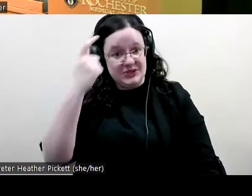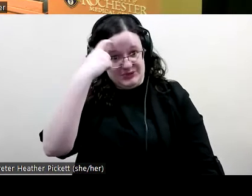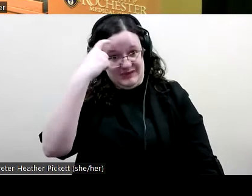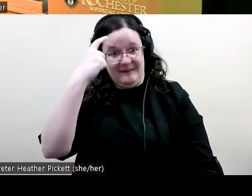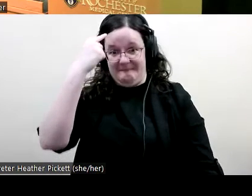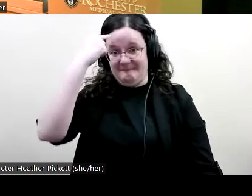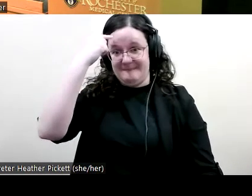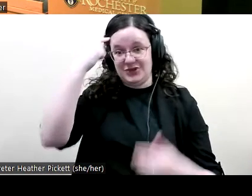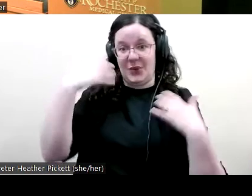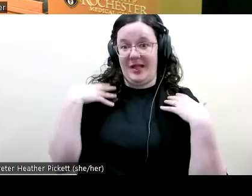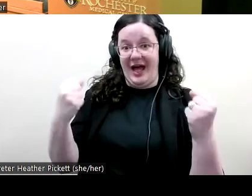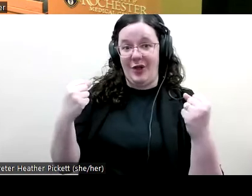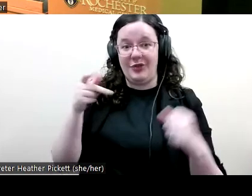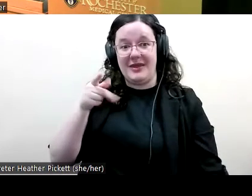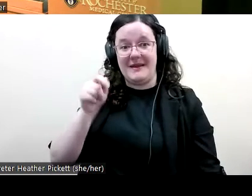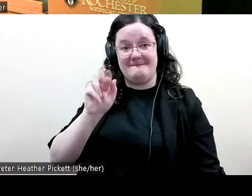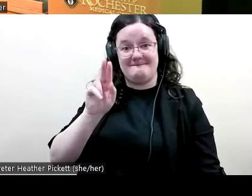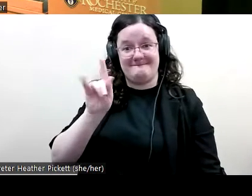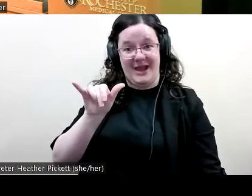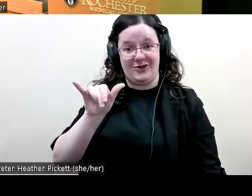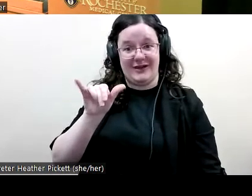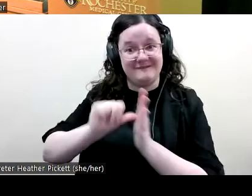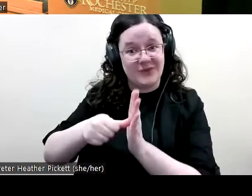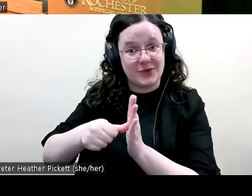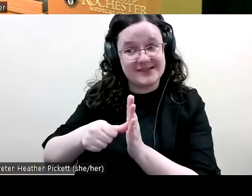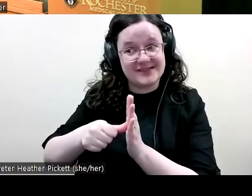no one should raise their hand or we're going to talk afterwards um no it's not it's still